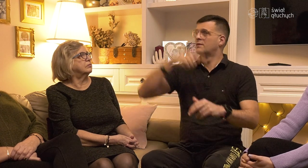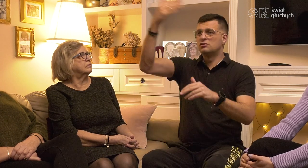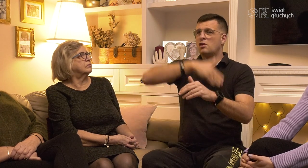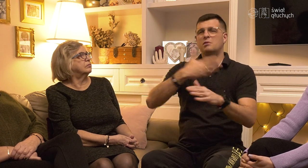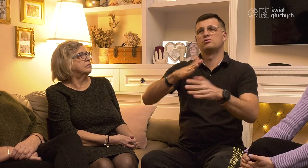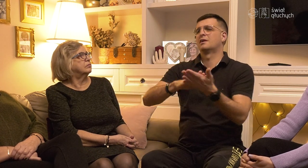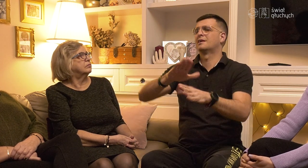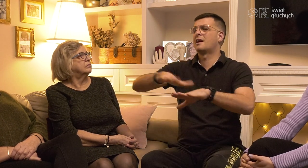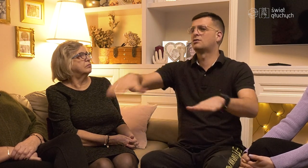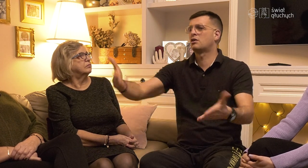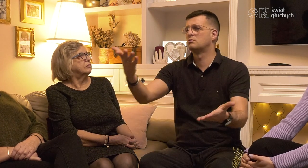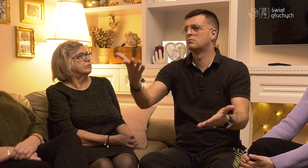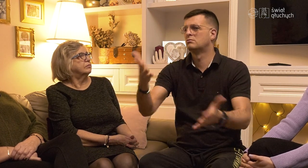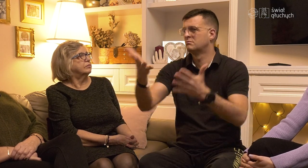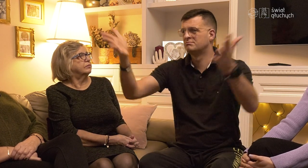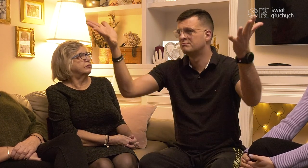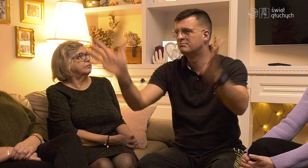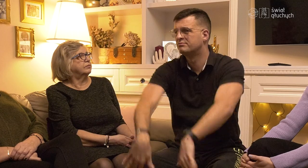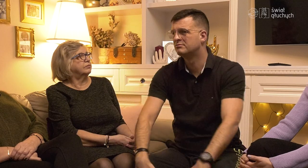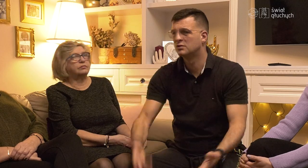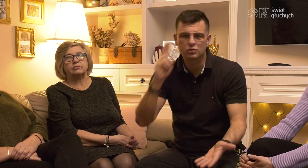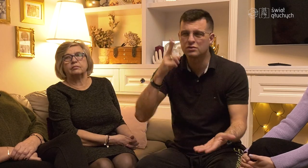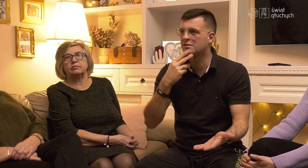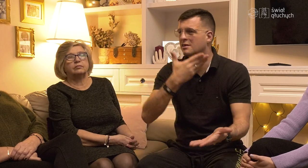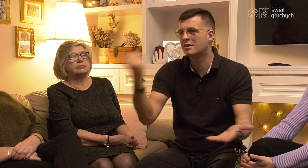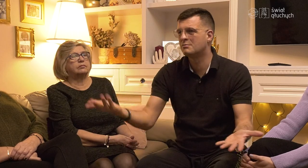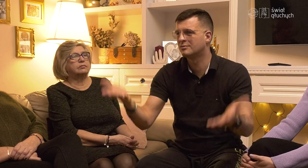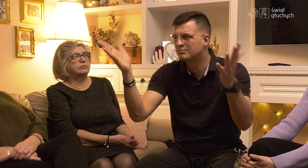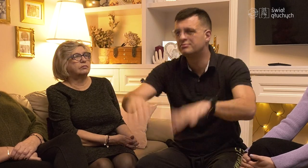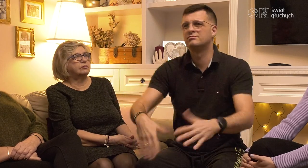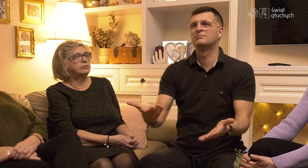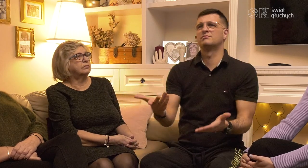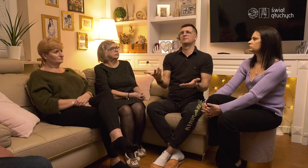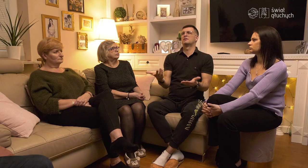from other schools, such as Radom, where deaf people are practically gone, the school is collapsing. There are no deaf people in these schools.